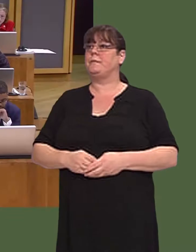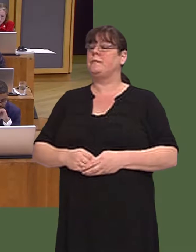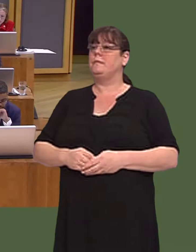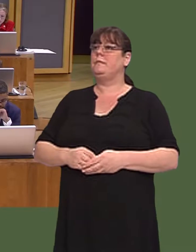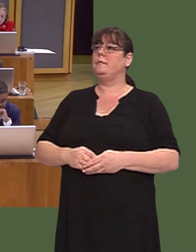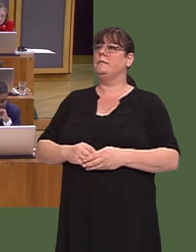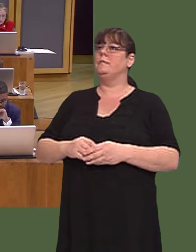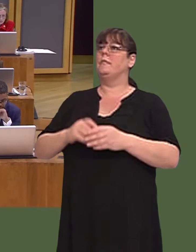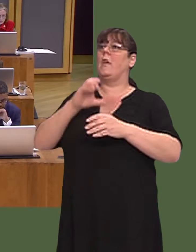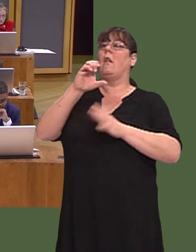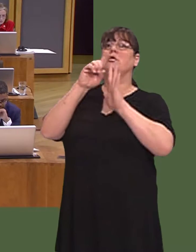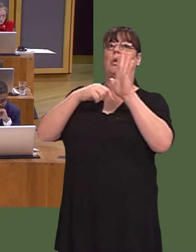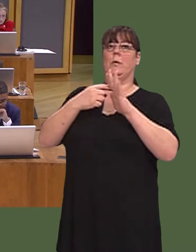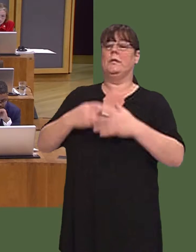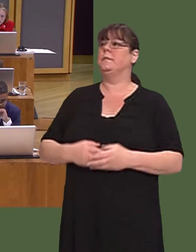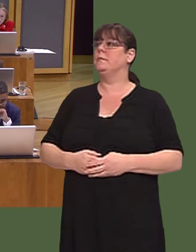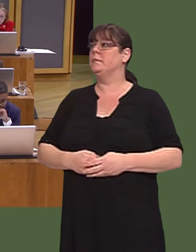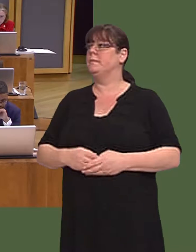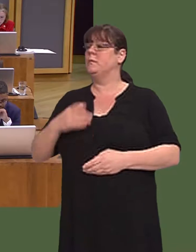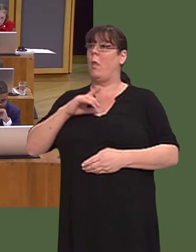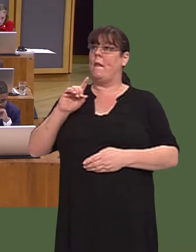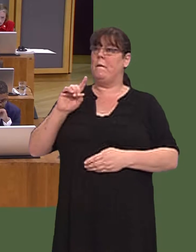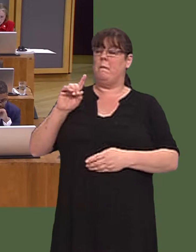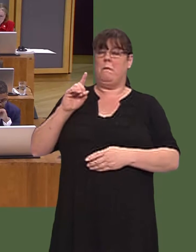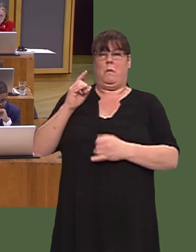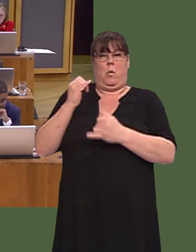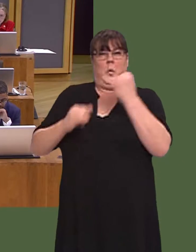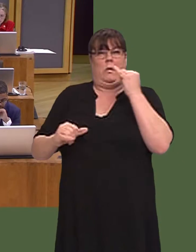Caroline Jones: First Minister, one of the biggest challenges facing healthcare in the